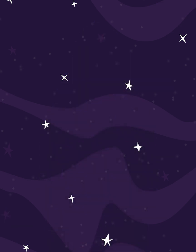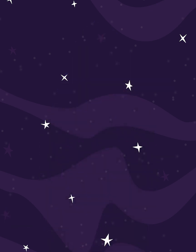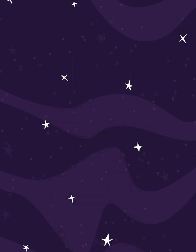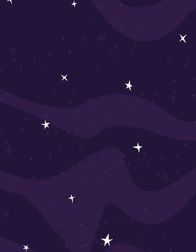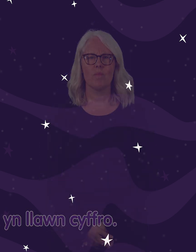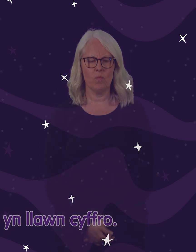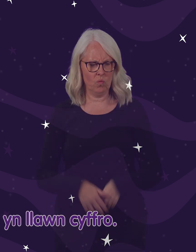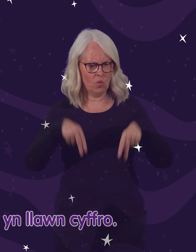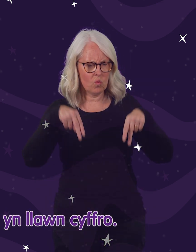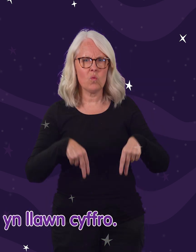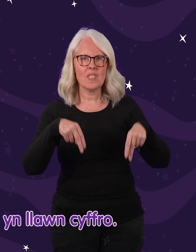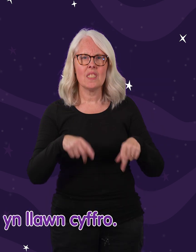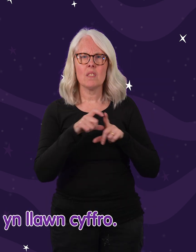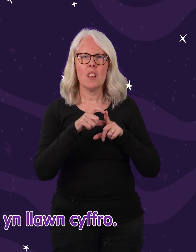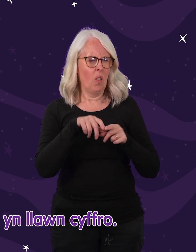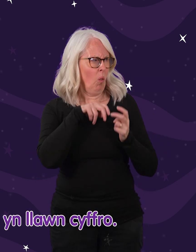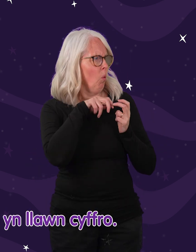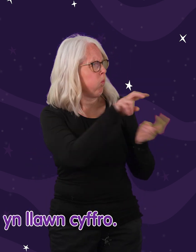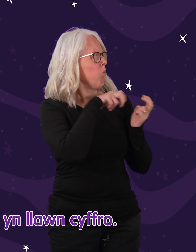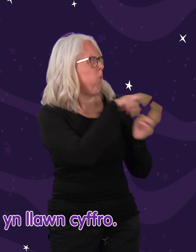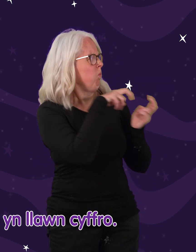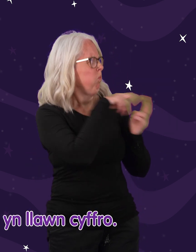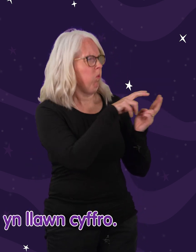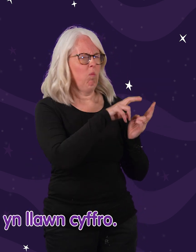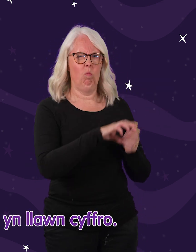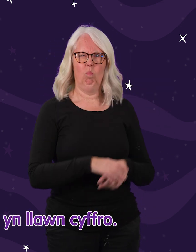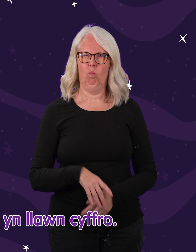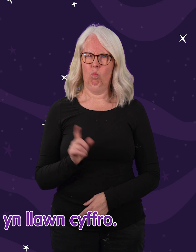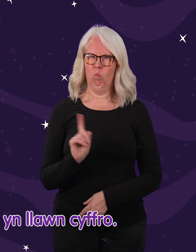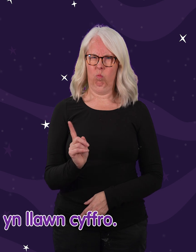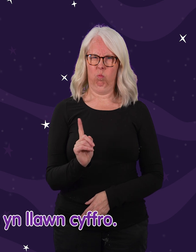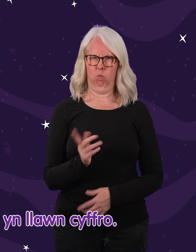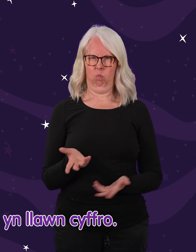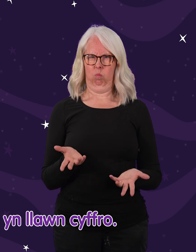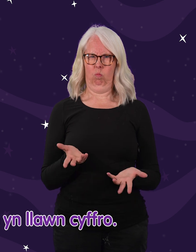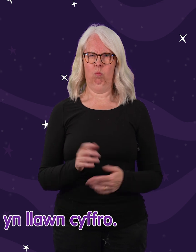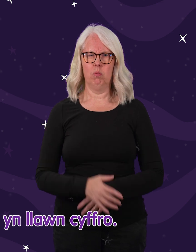Doti arrives full of excitement.